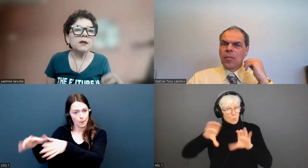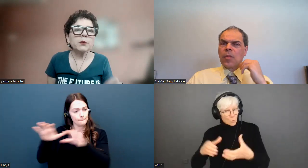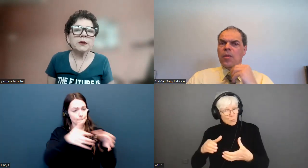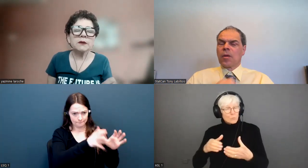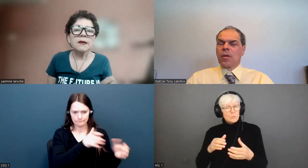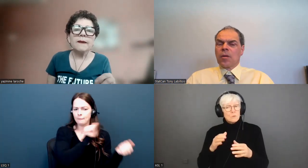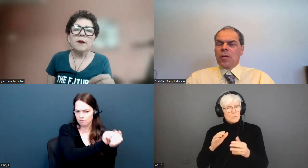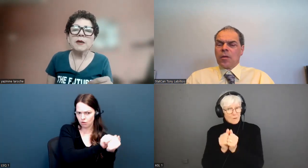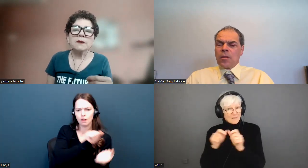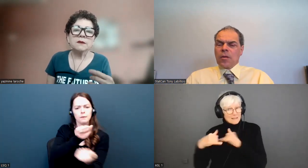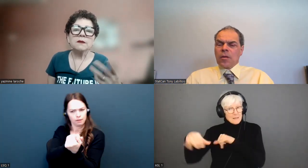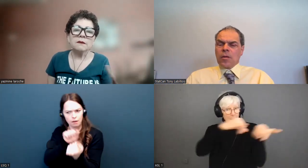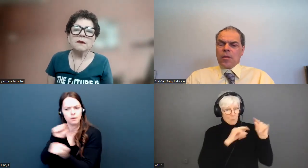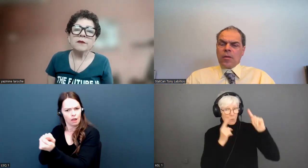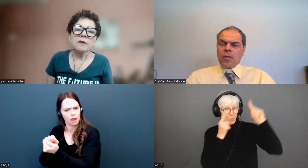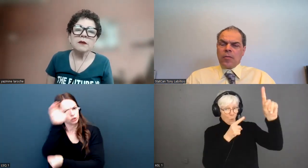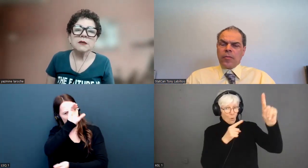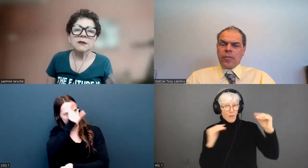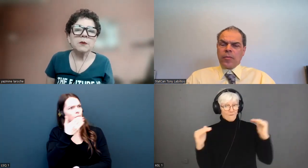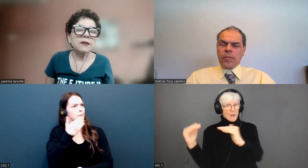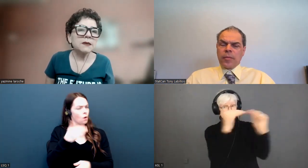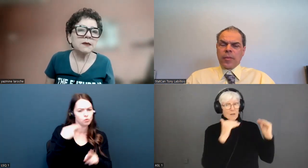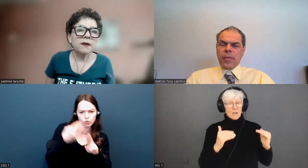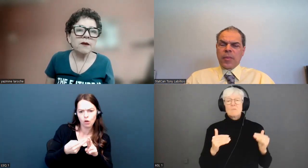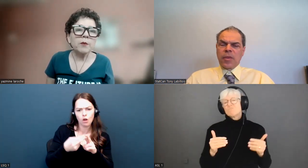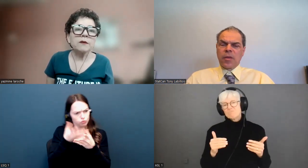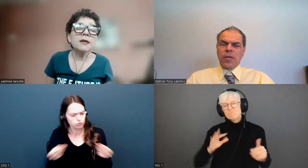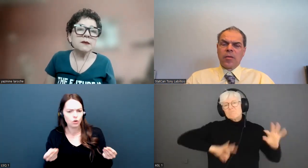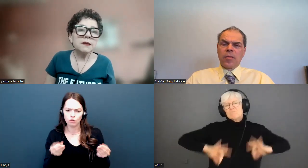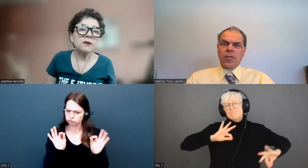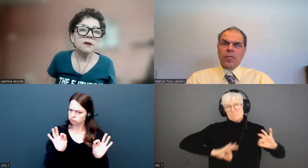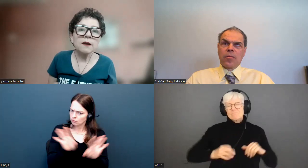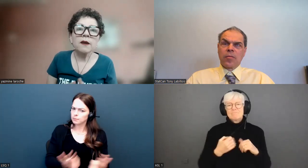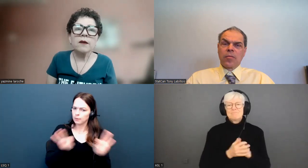important because the other thing that disability doesn't care about in addition to not caring